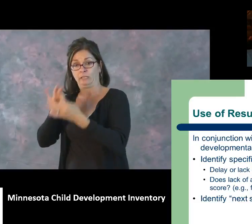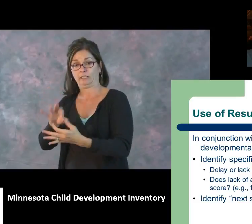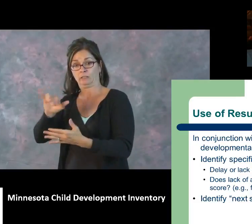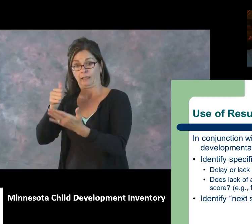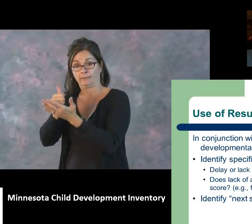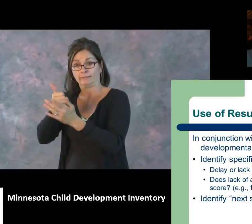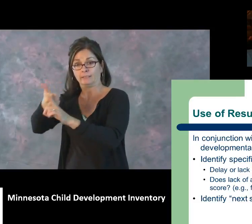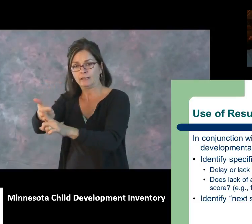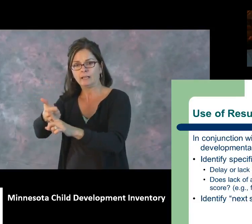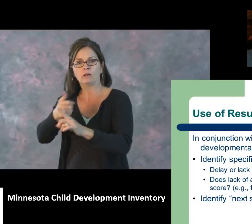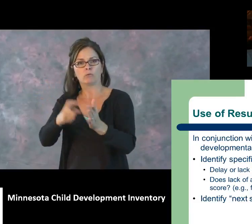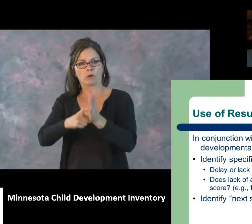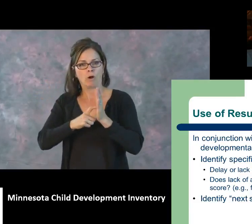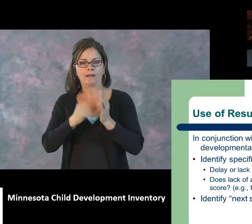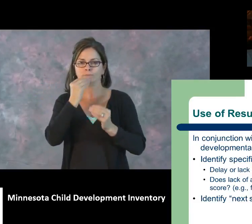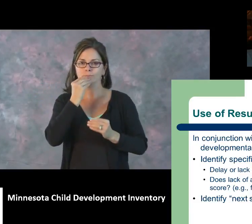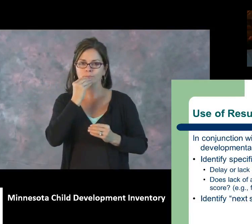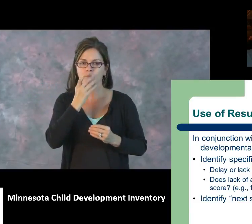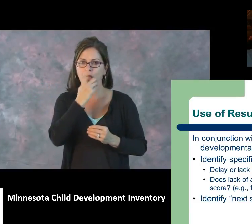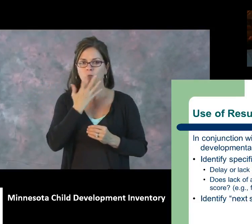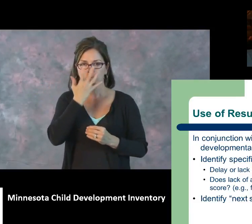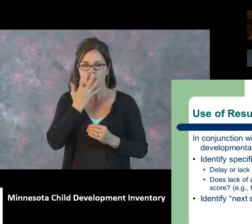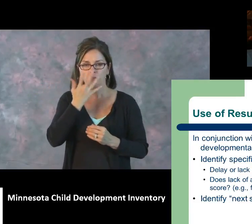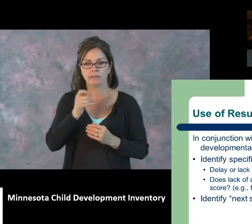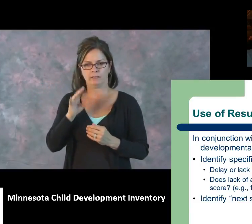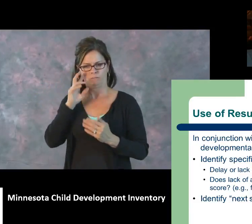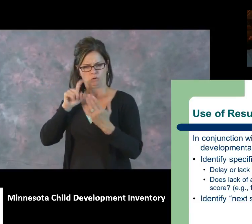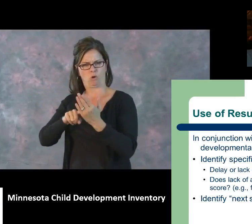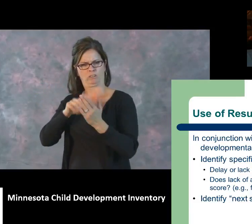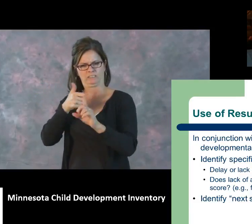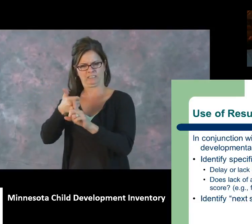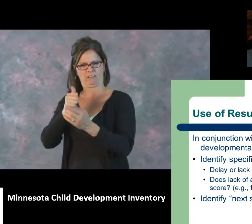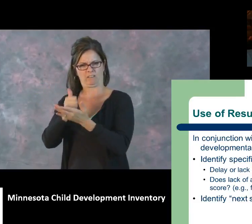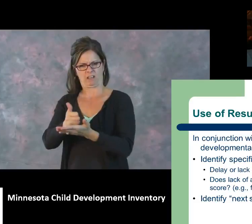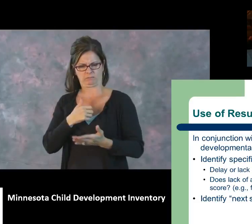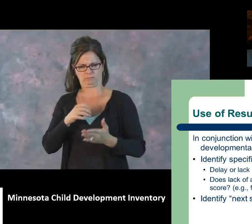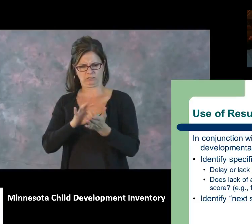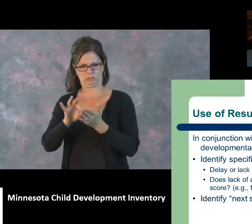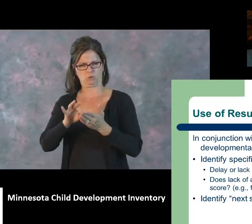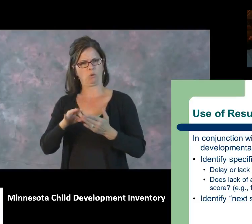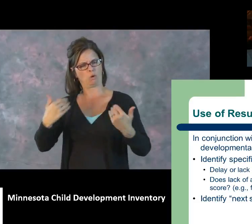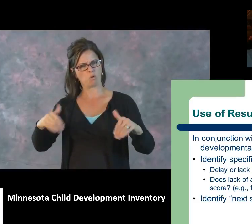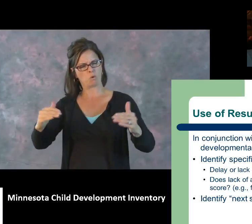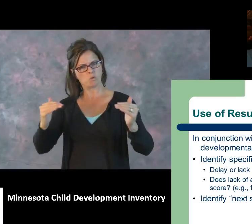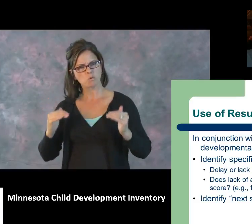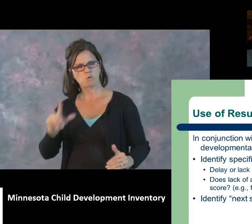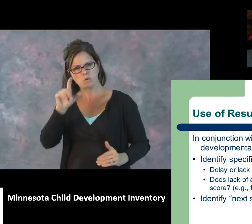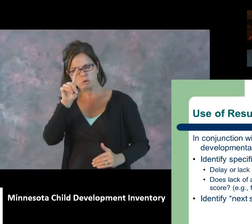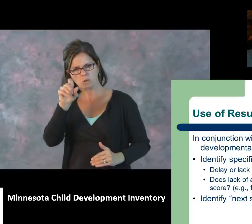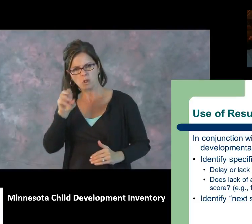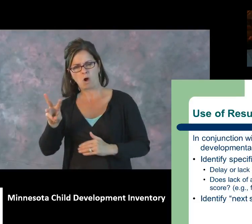So if you see in Self Help, the child scored very low, however, the items that they're actually missing,